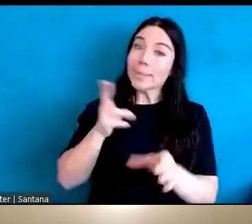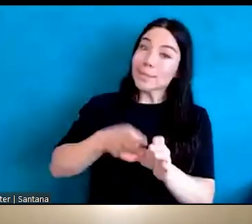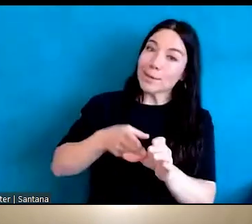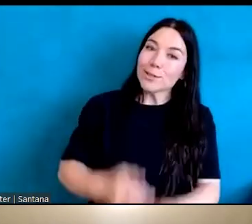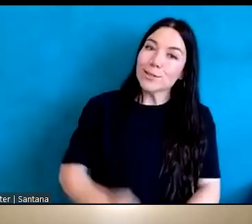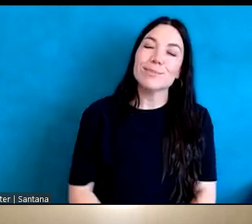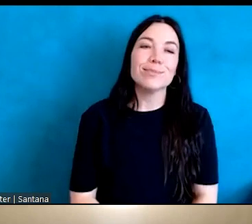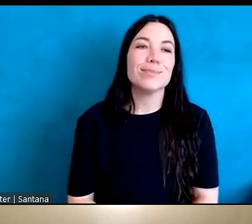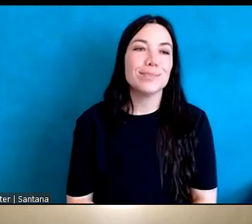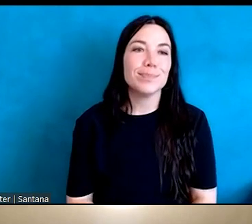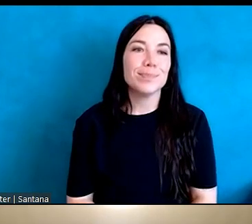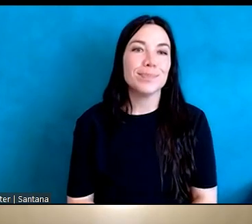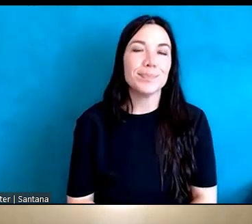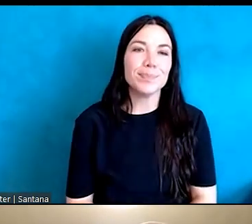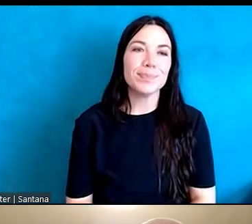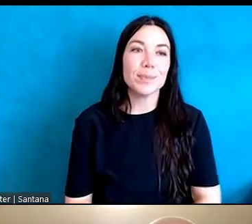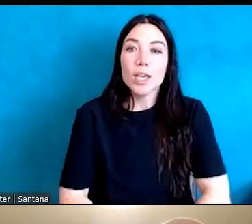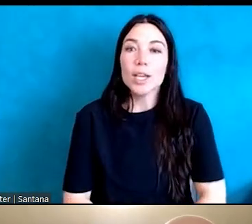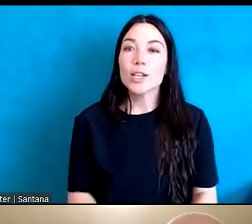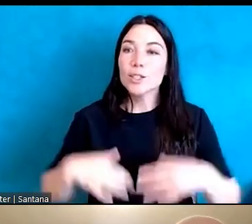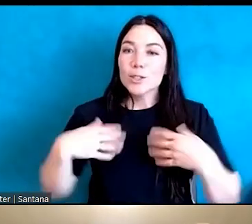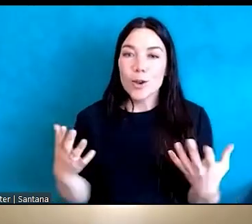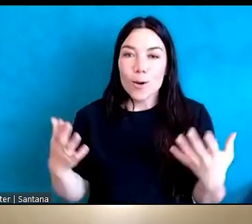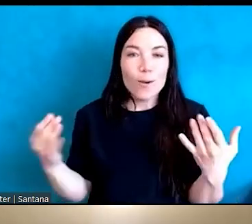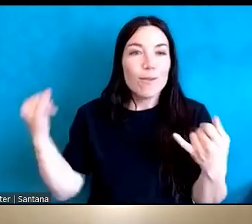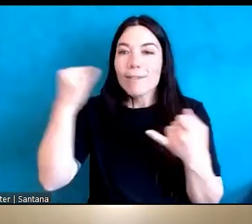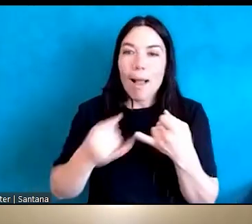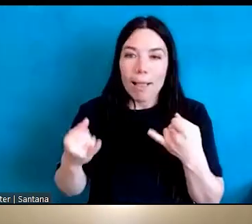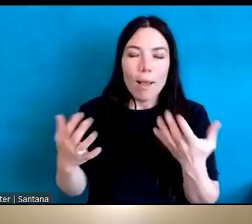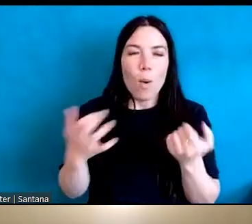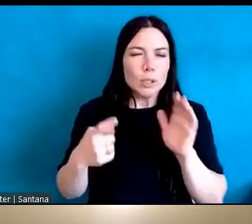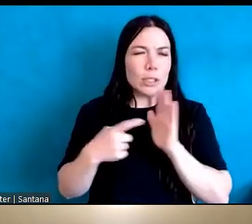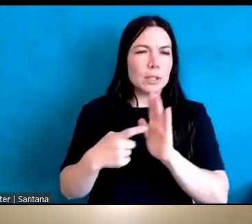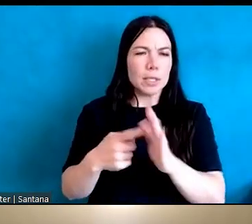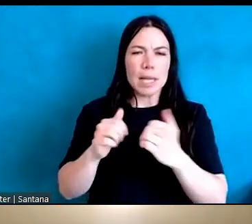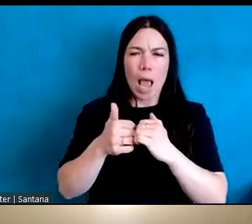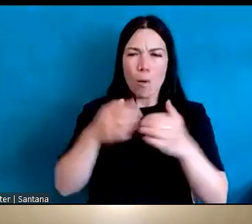So finally, I want to demonstrate an example of how focus on individual variation can illuminate